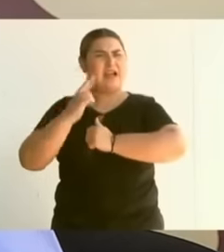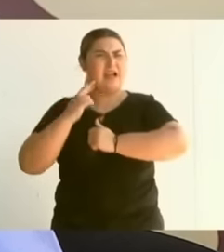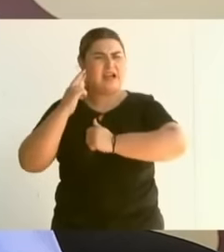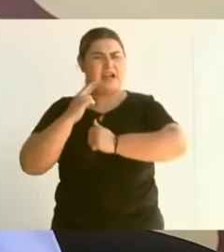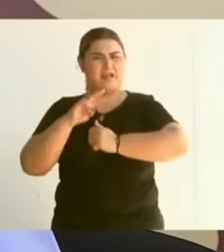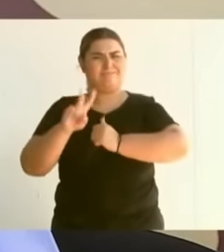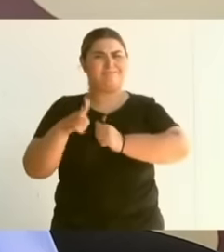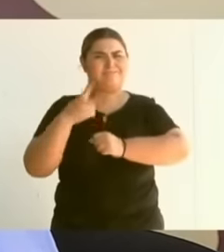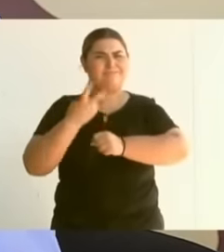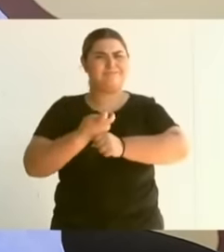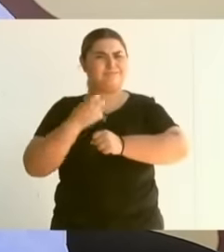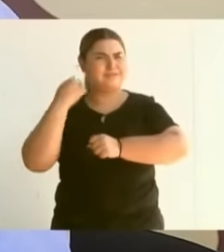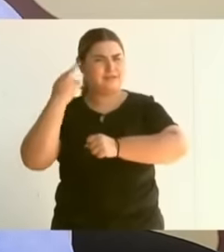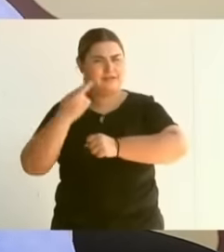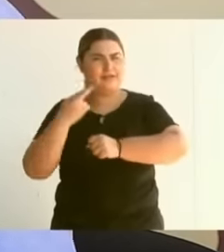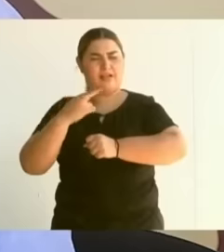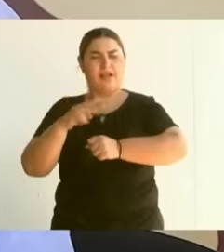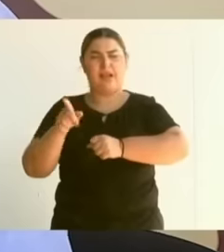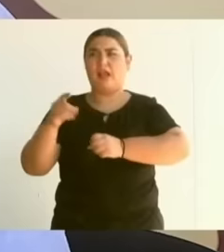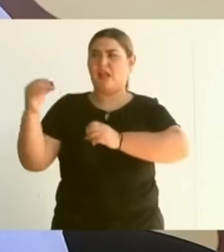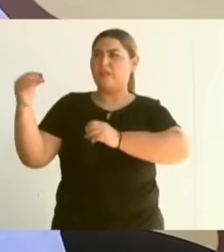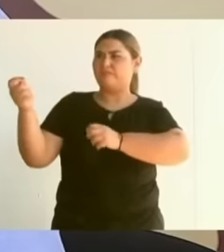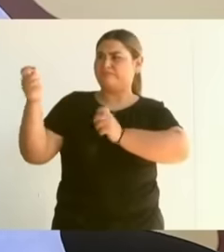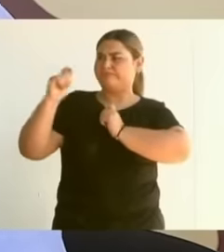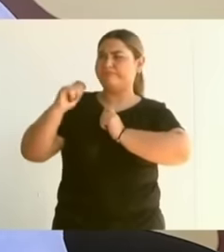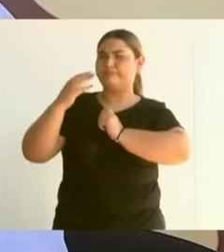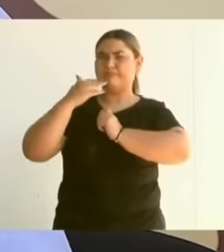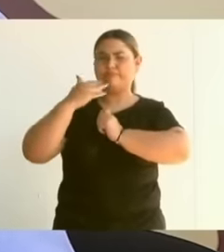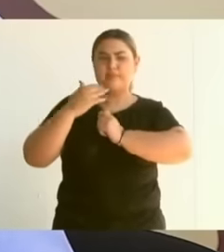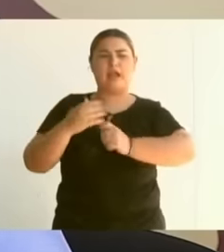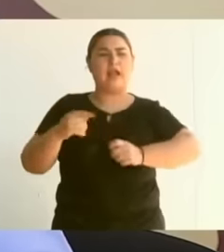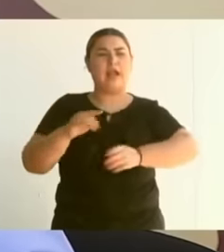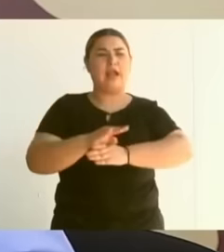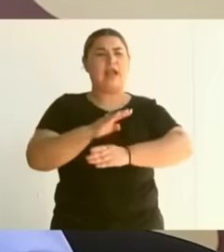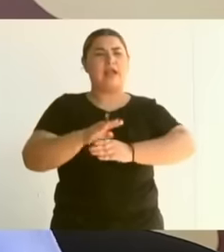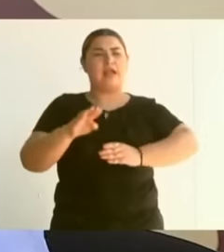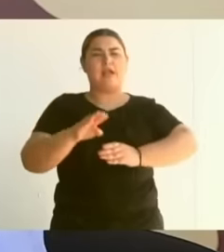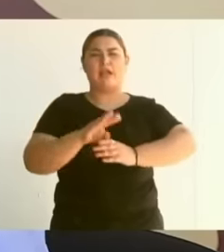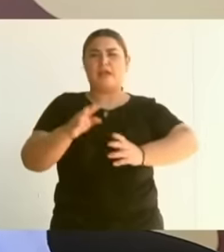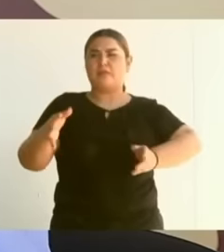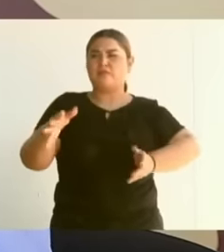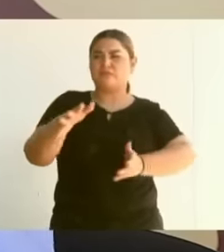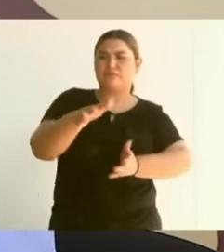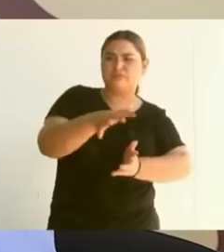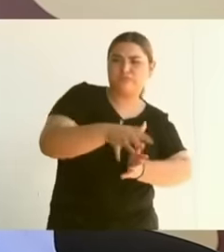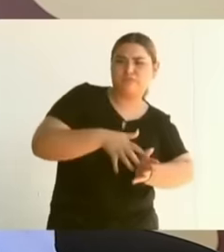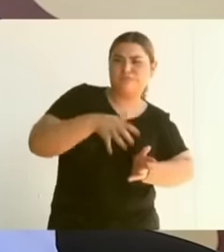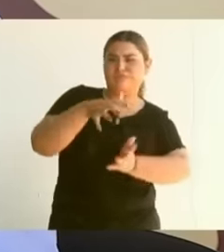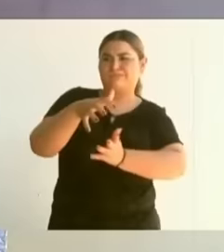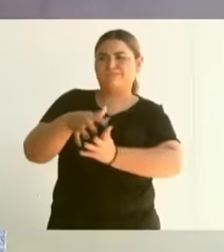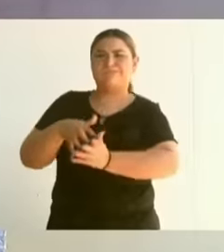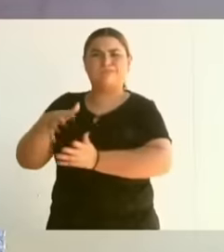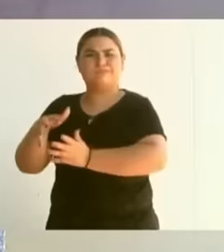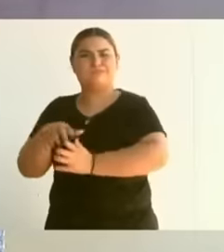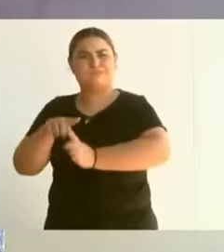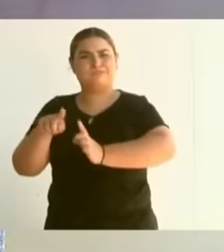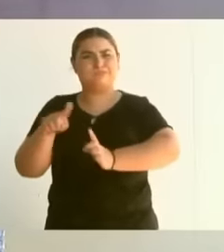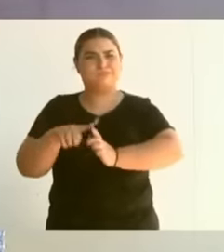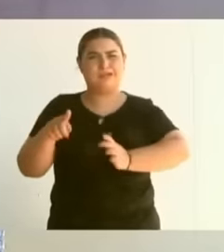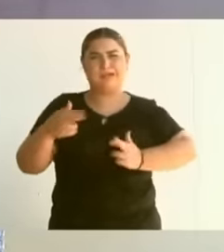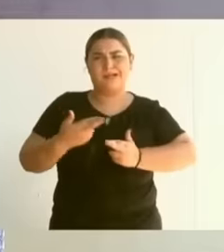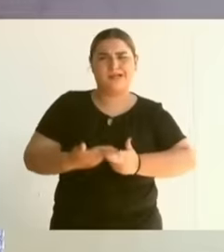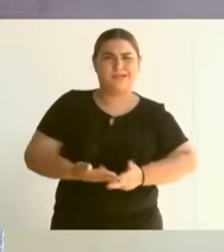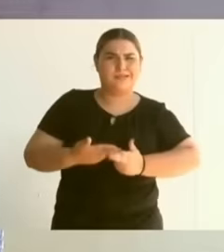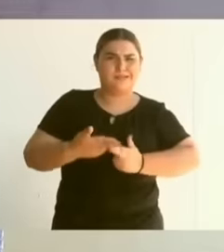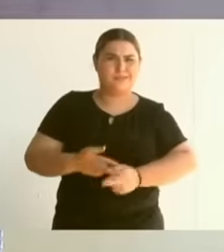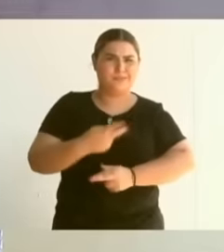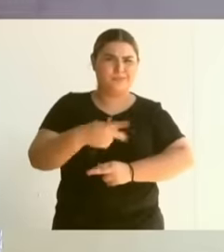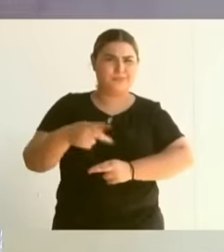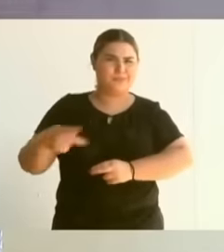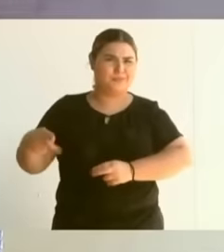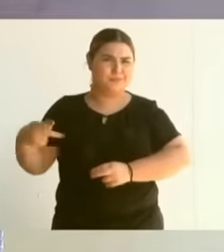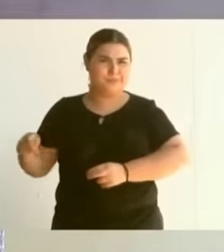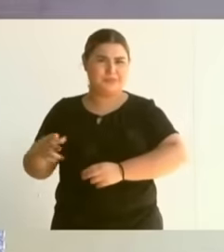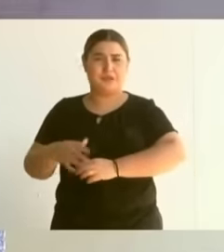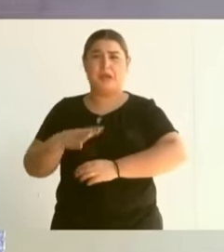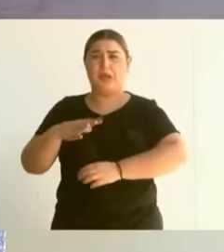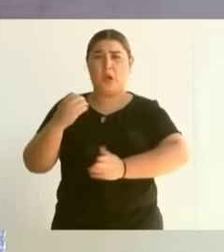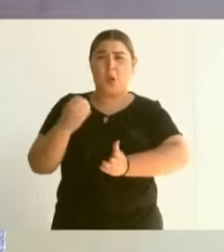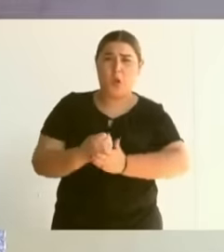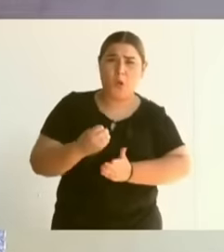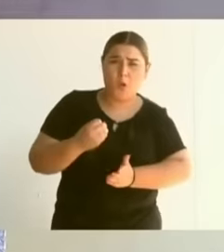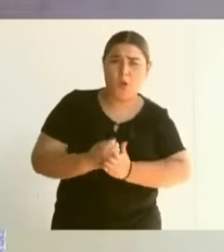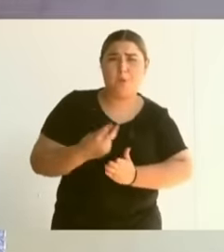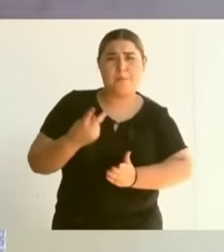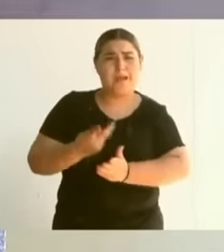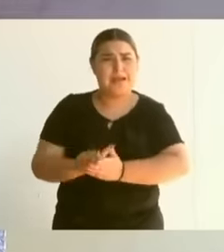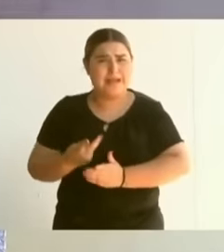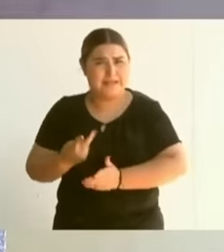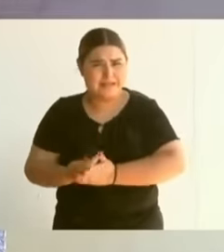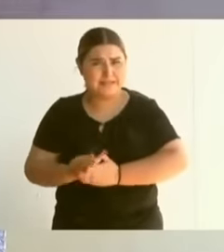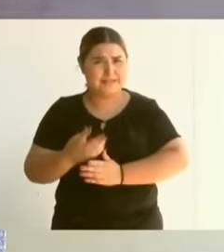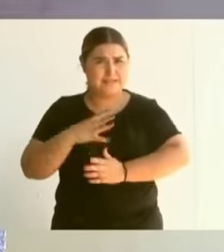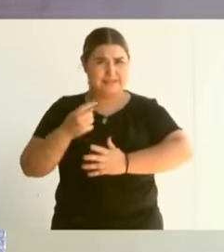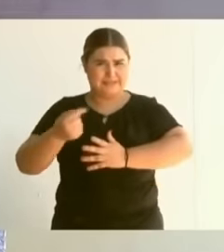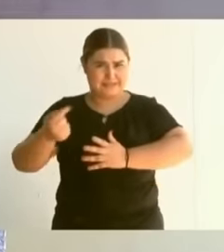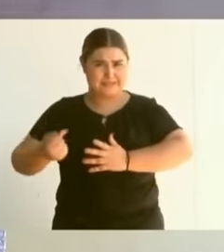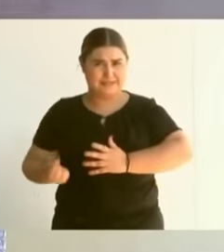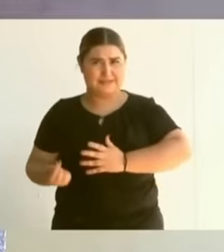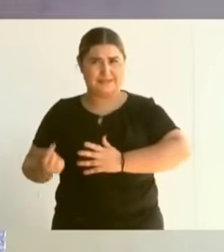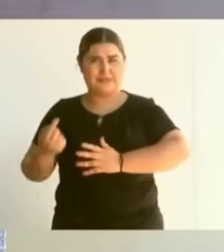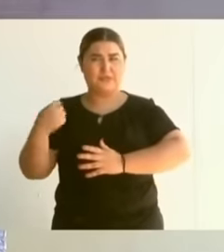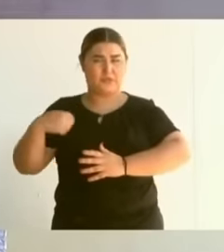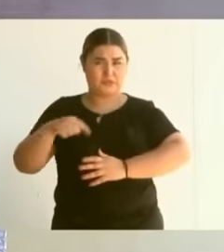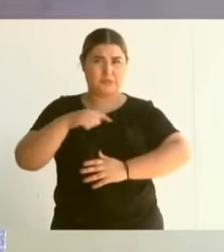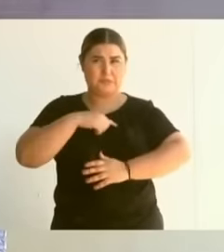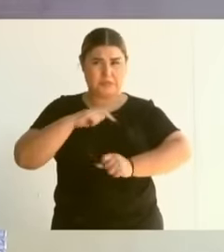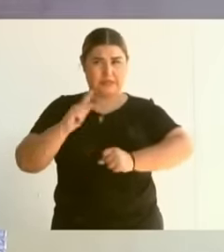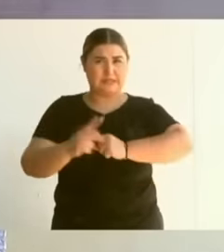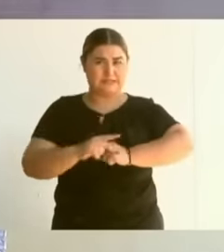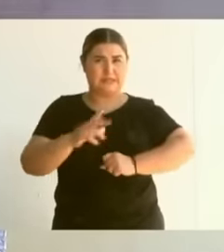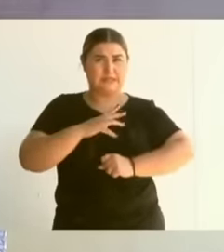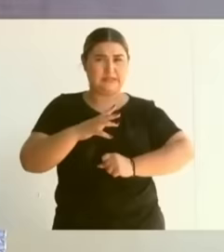from what was extracted from riches, especially of gold and silver, from our country,